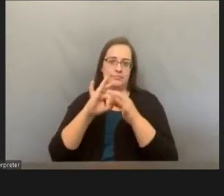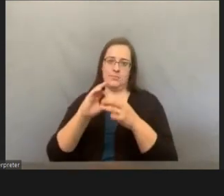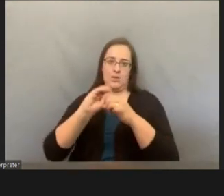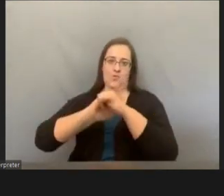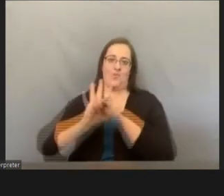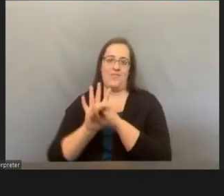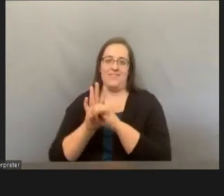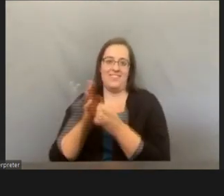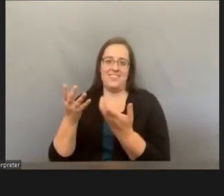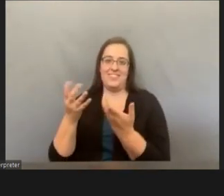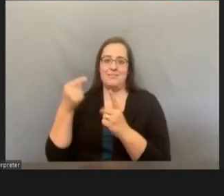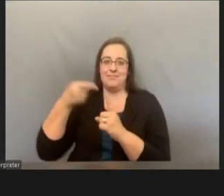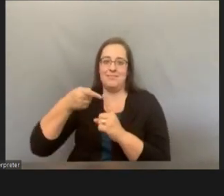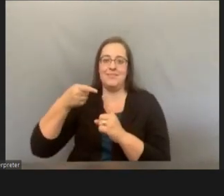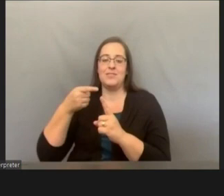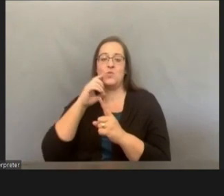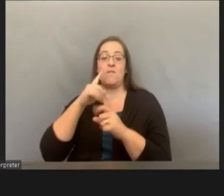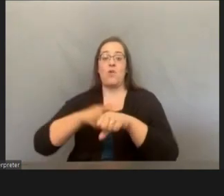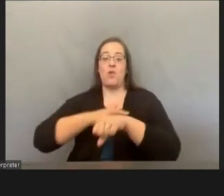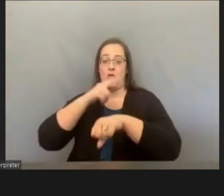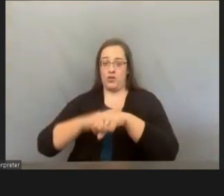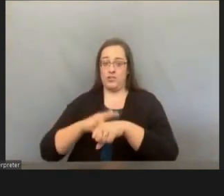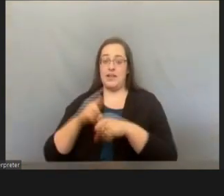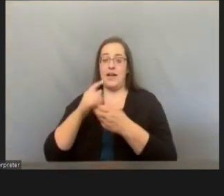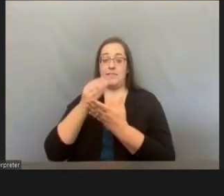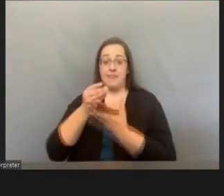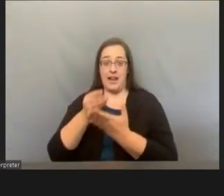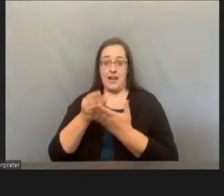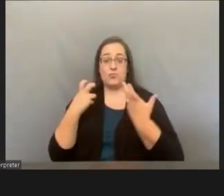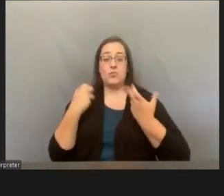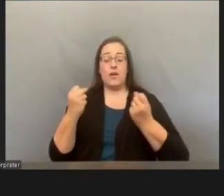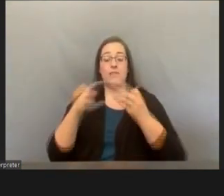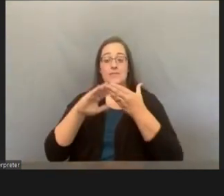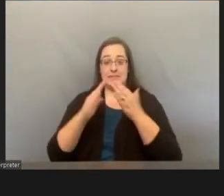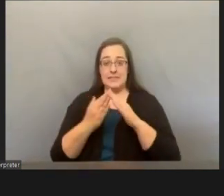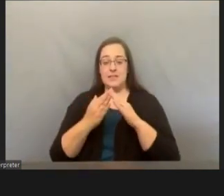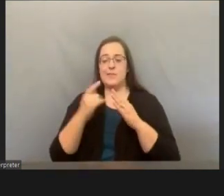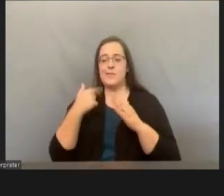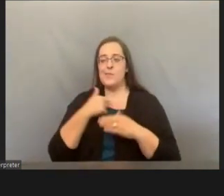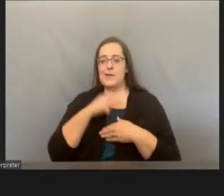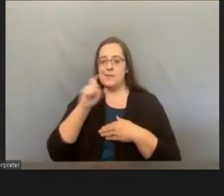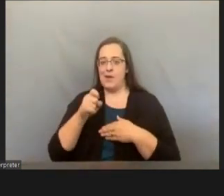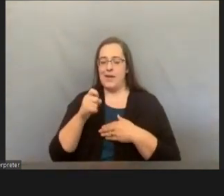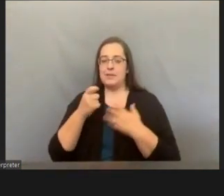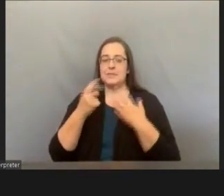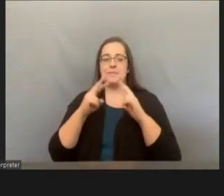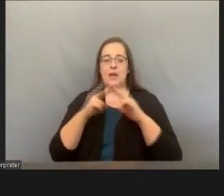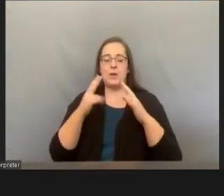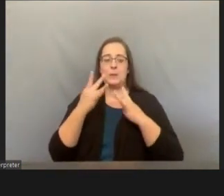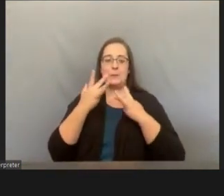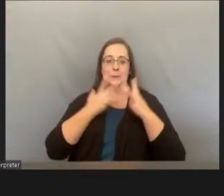RATING AS A RESULT OF THE REVENUE STREAM AND THE UNCERTAINTY OF OUR CASH POSITIONS. IT IS VERY IMPORTANT FOR THE